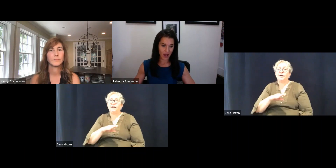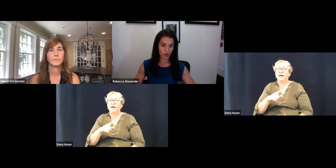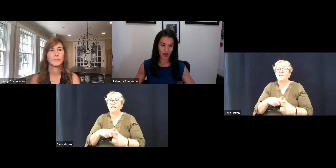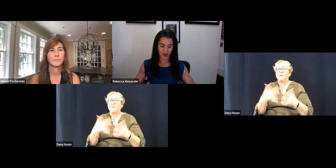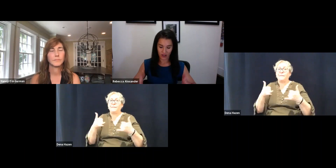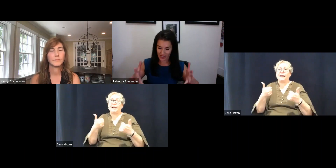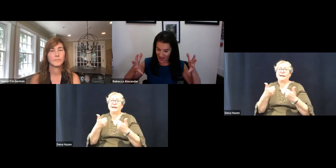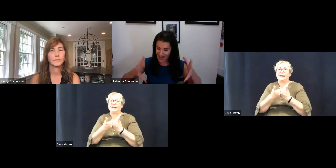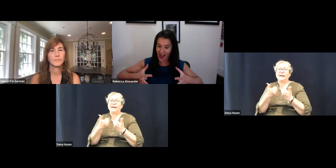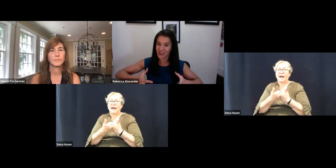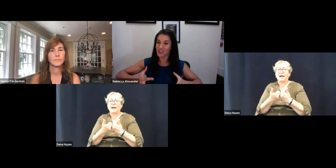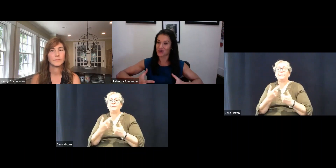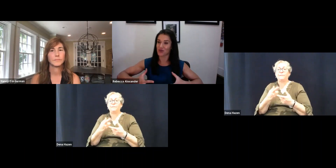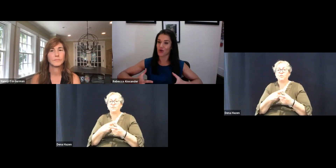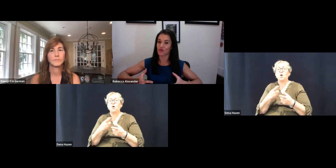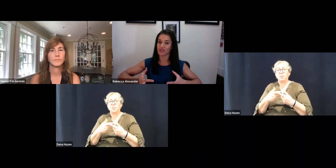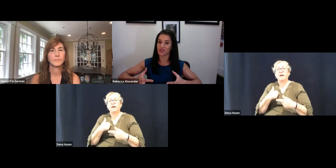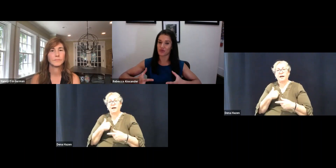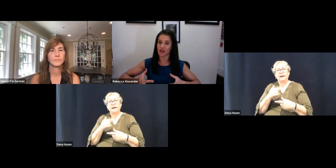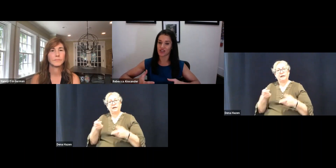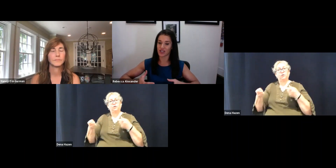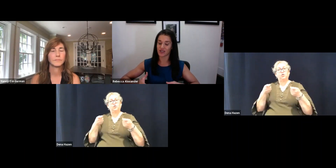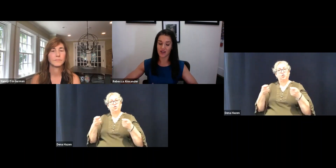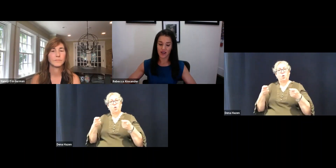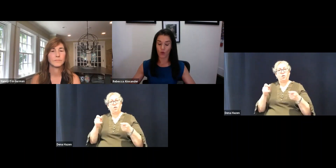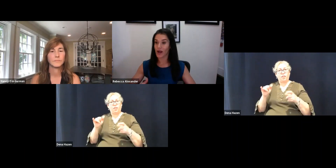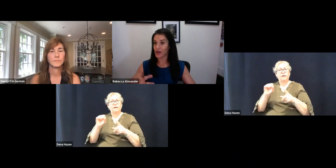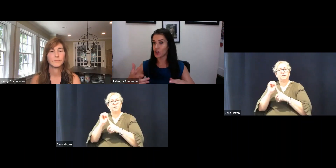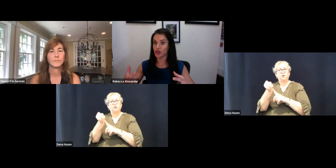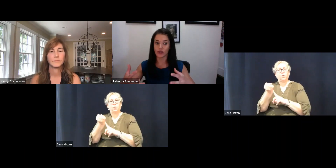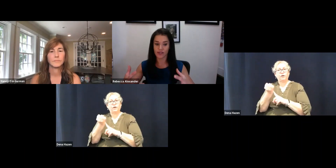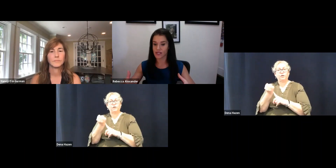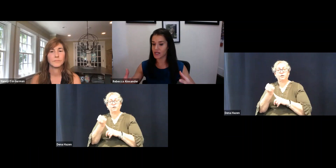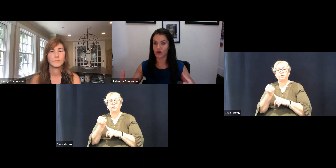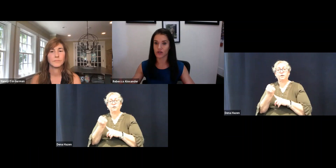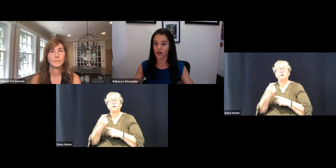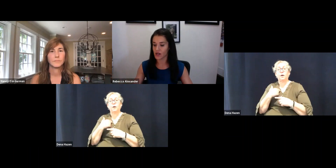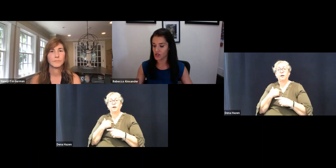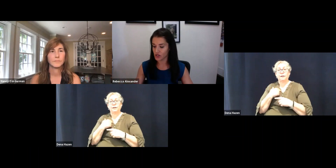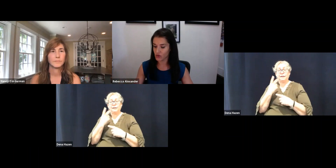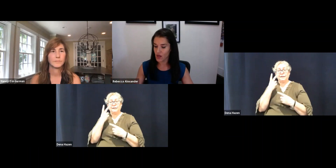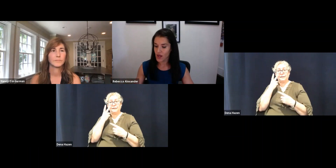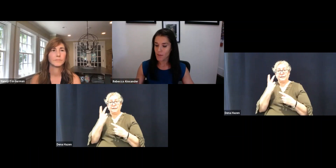That way I felt like I had control over the situation. What I could see, hear and do.